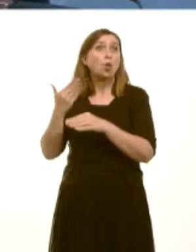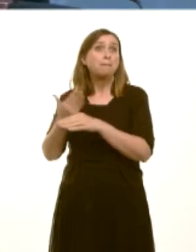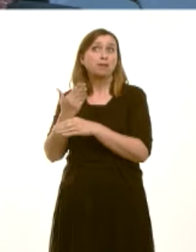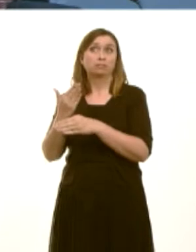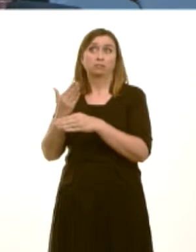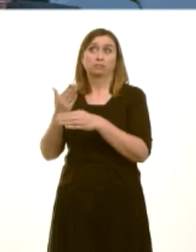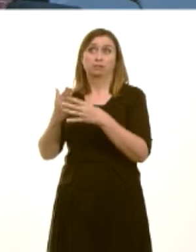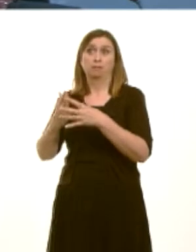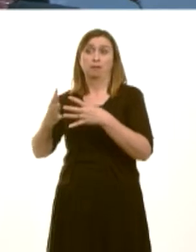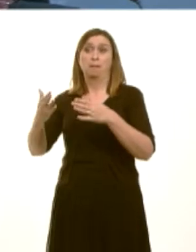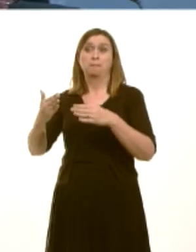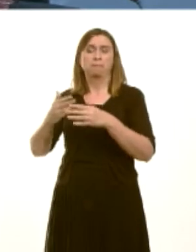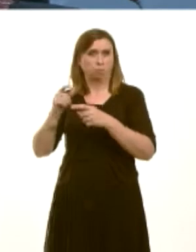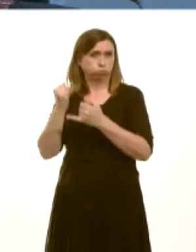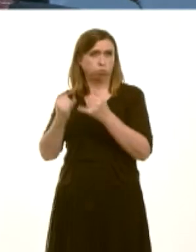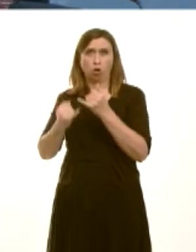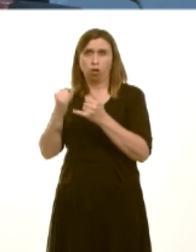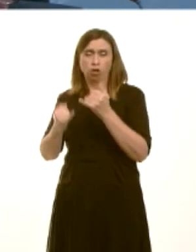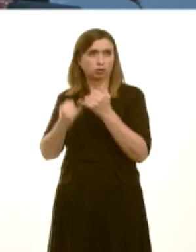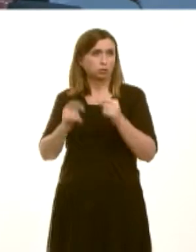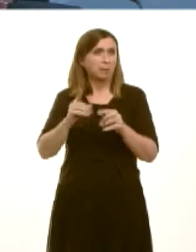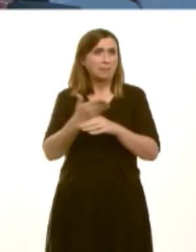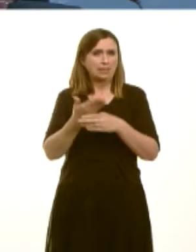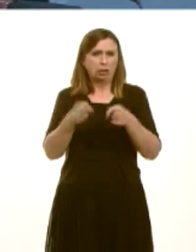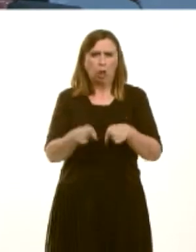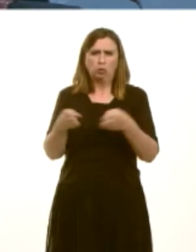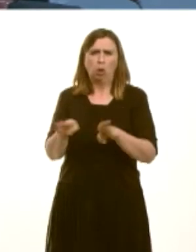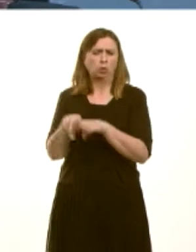going up and, ultimately, confidence in the economy going down the pan. What we have is